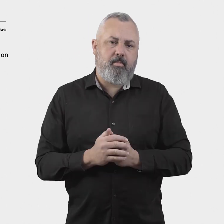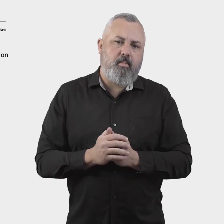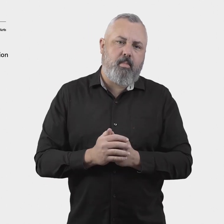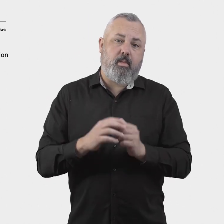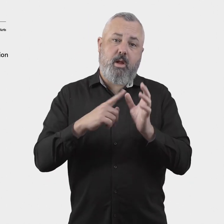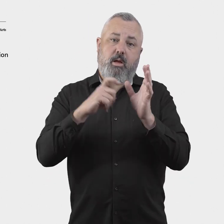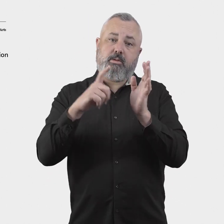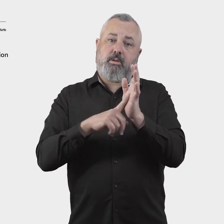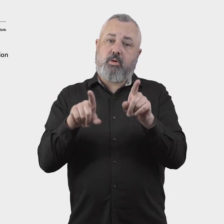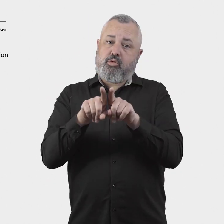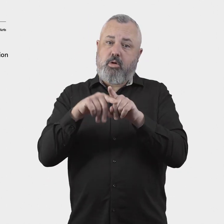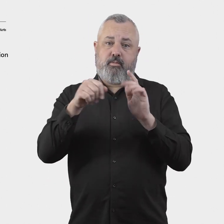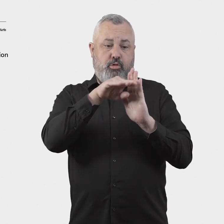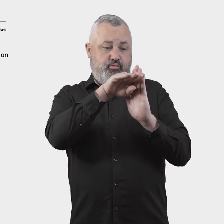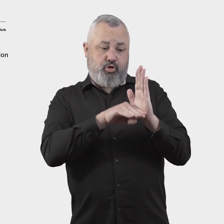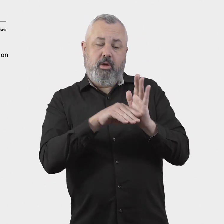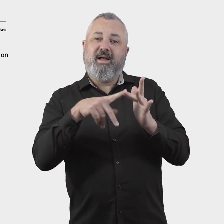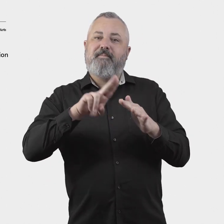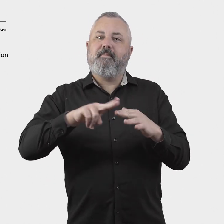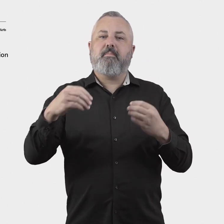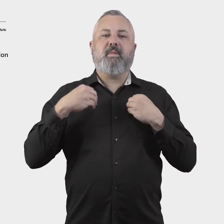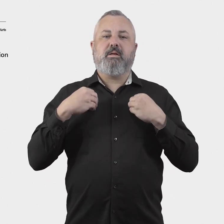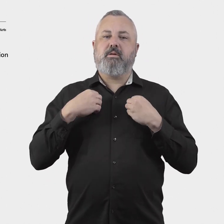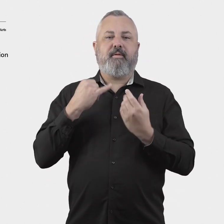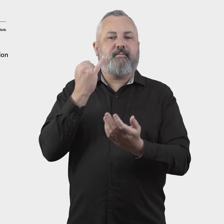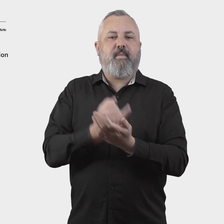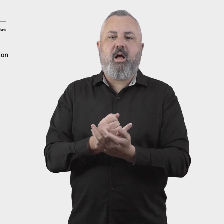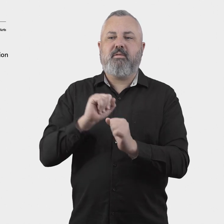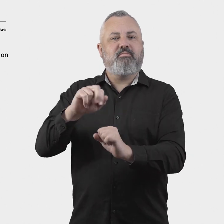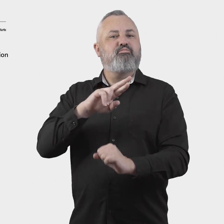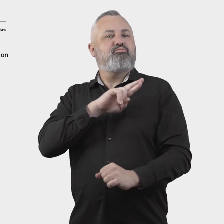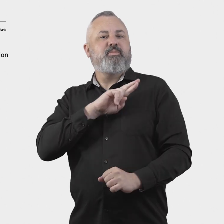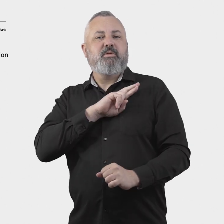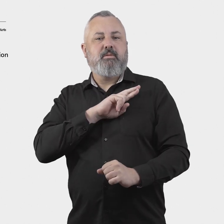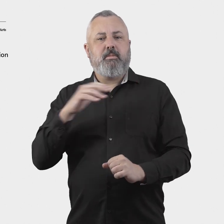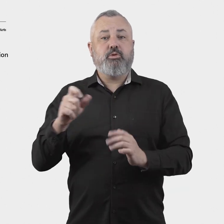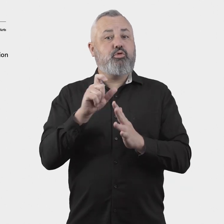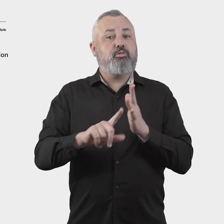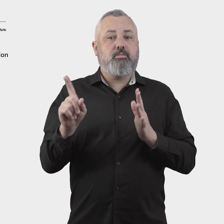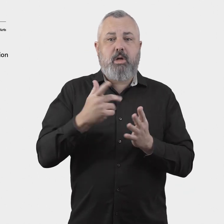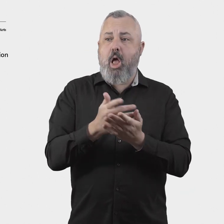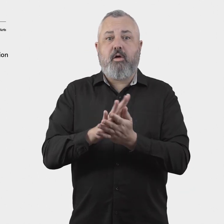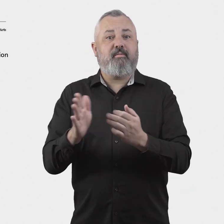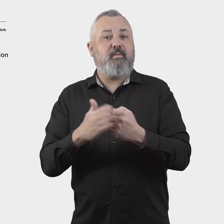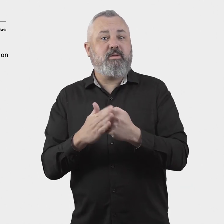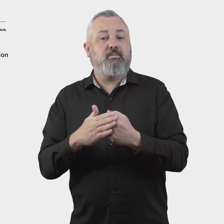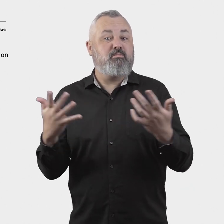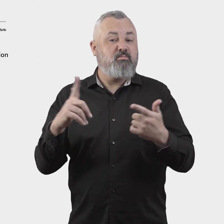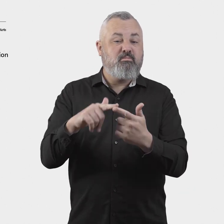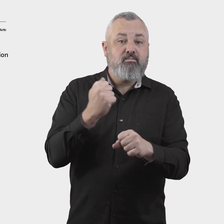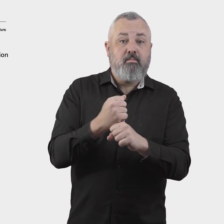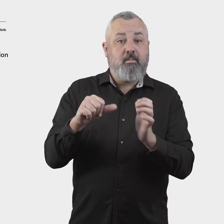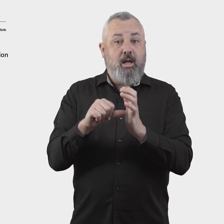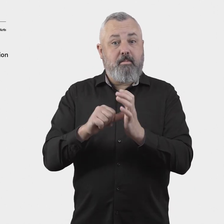The ACL also provides that appropriate remedies, including refunds, will be available to affected customers when